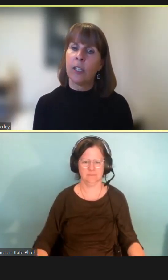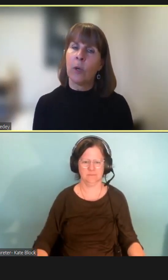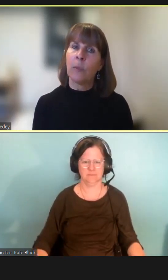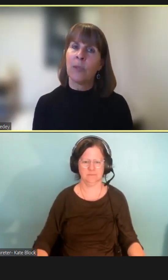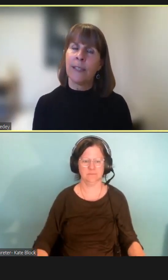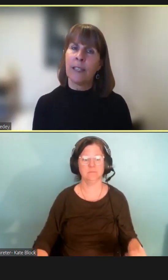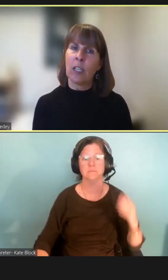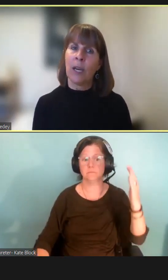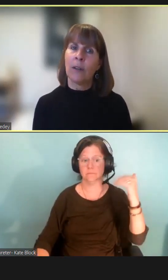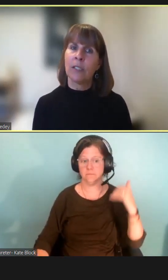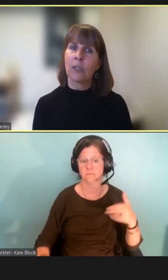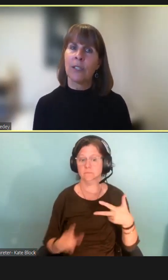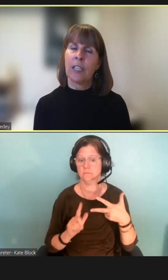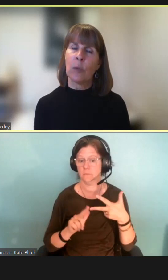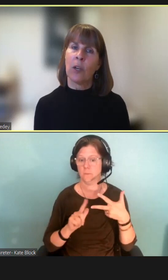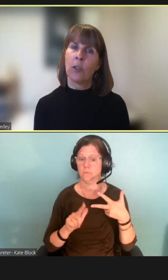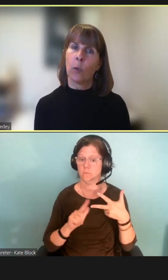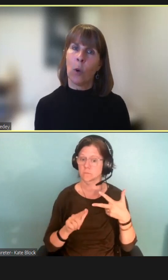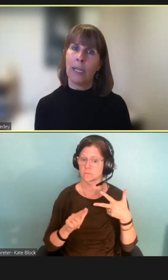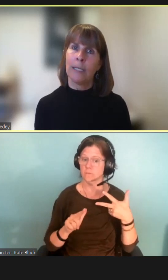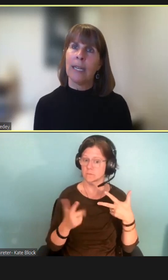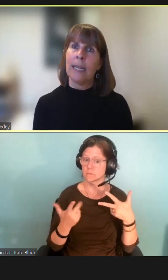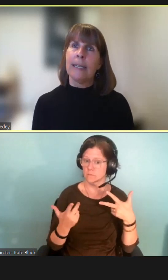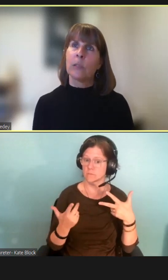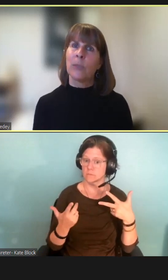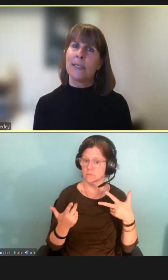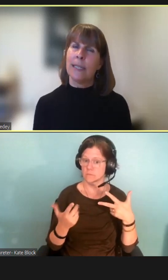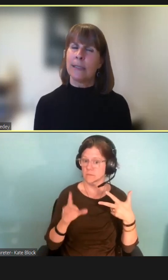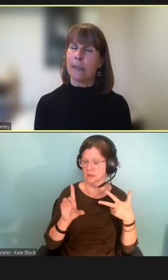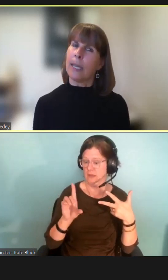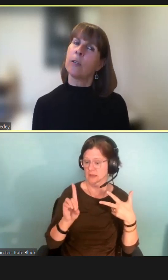to be thinking about as you're thinking about your what is besides a language